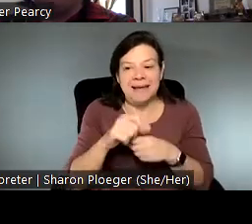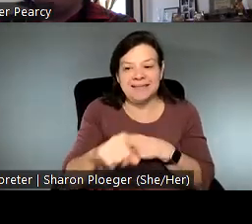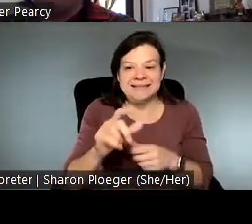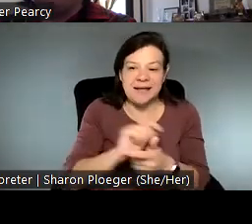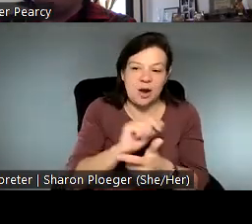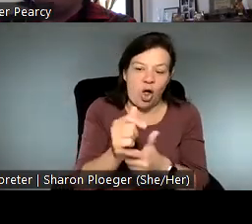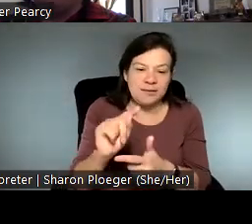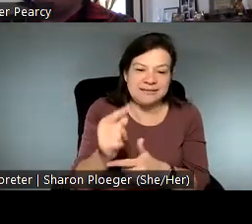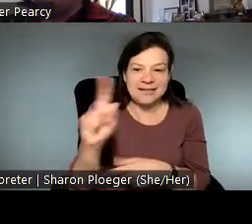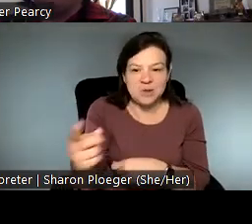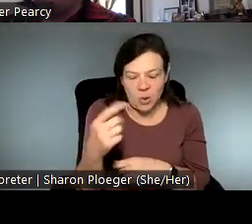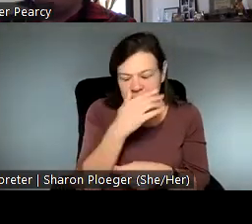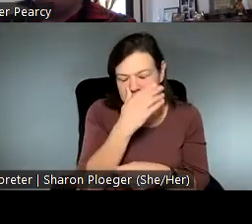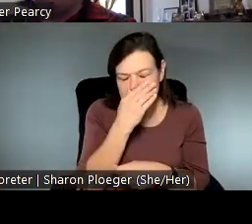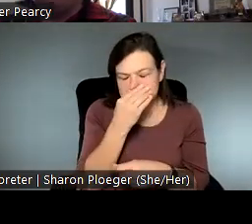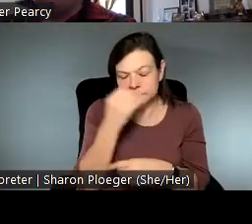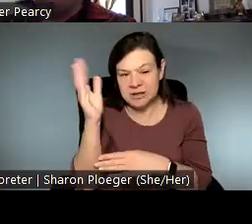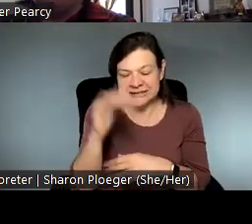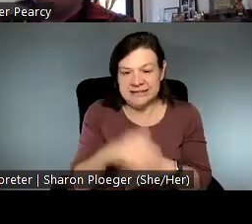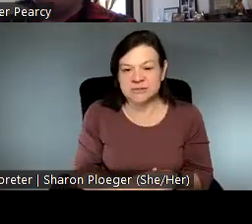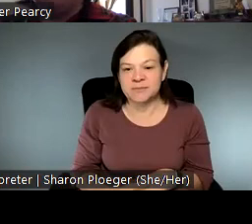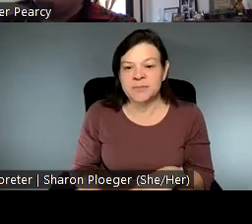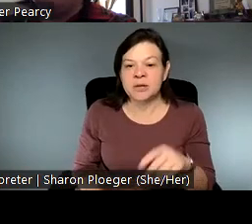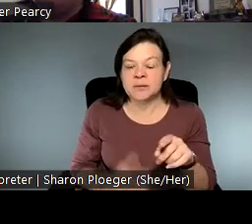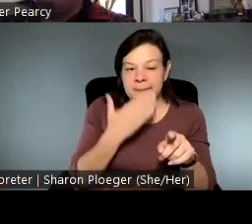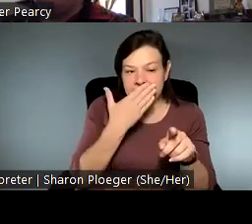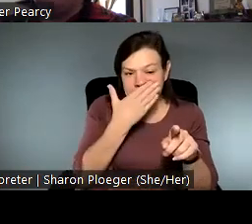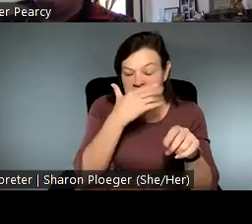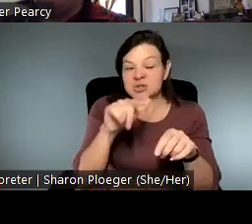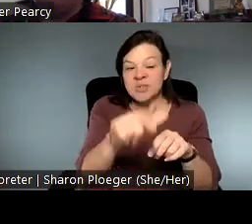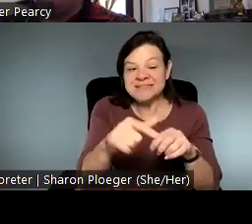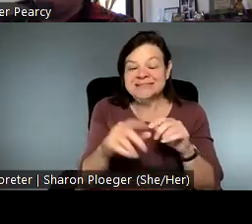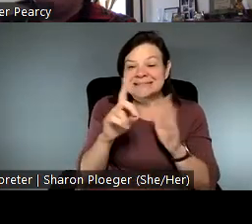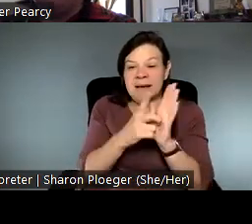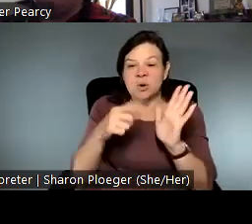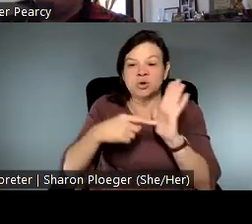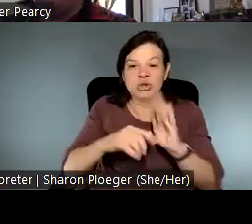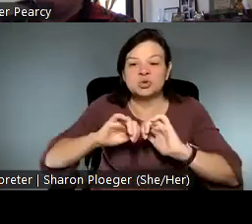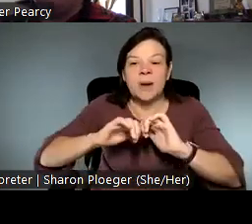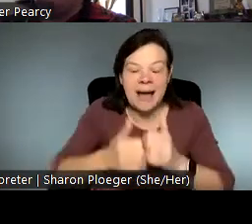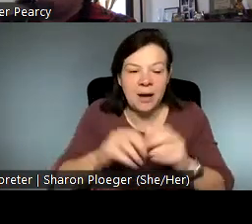So this demo is just going to be physically, how do you make it happen? Super easy. I had no idea how to do it.